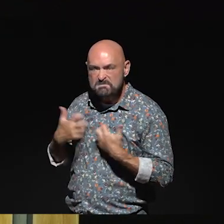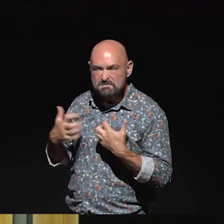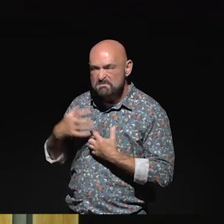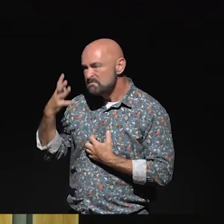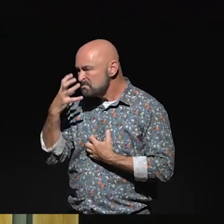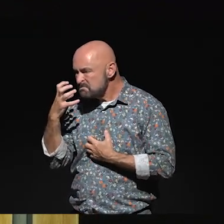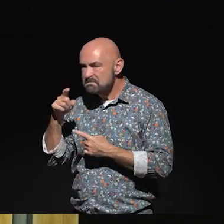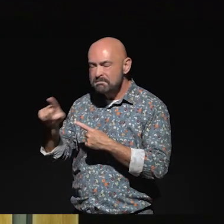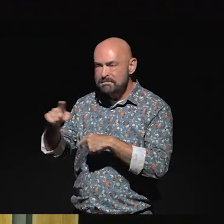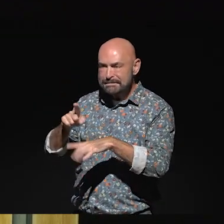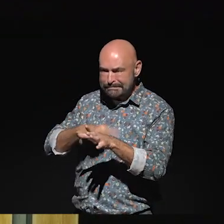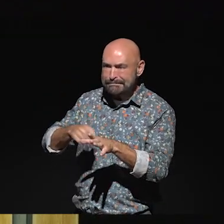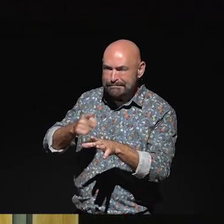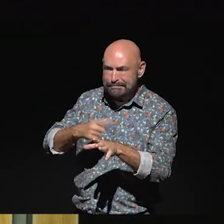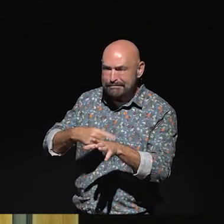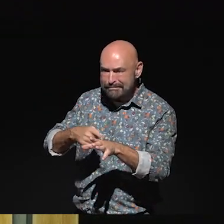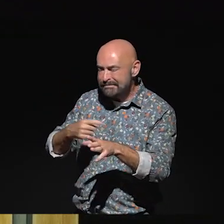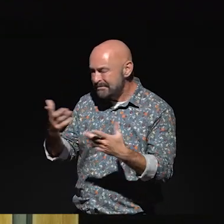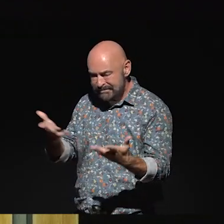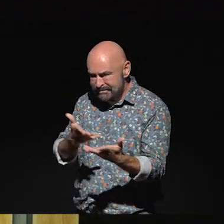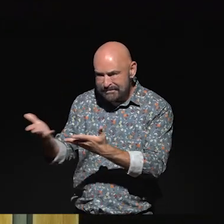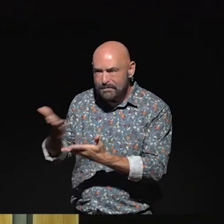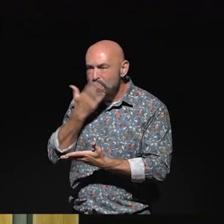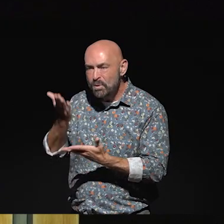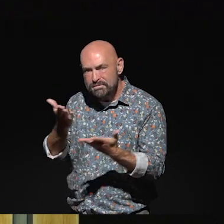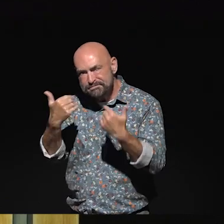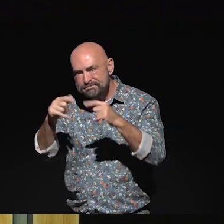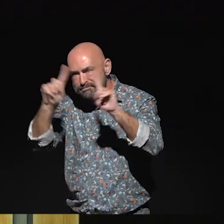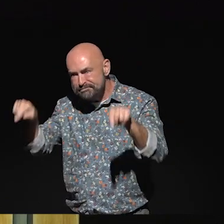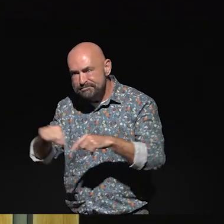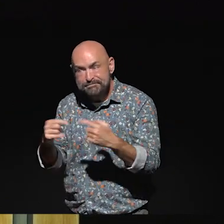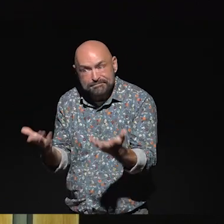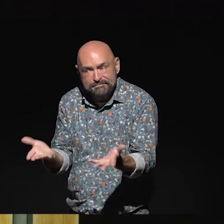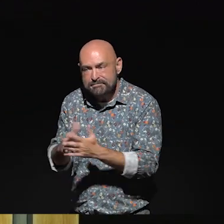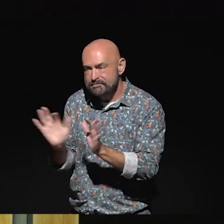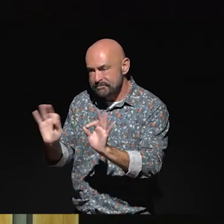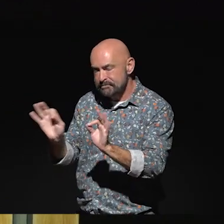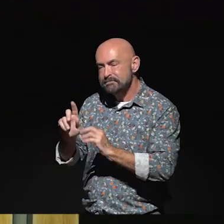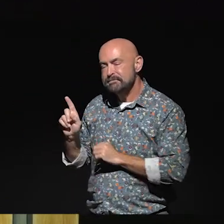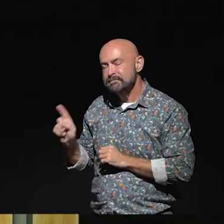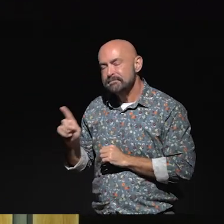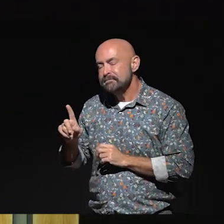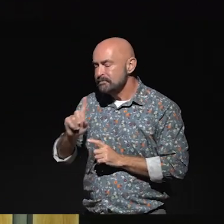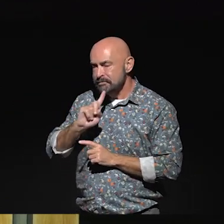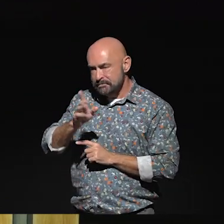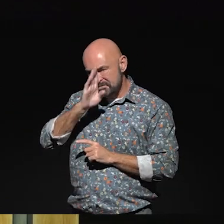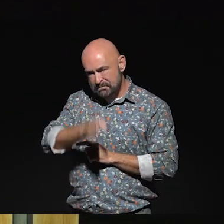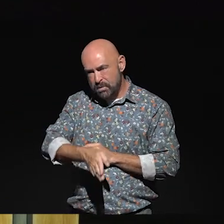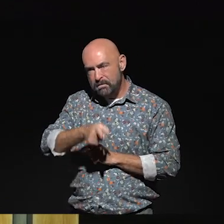that the years are going by and nothing is being produced. And he tells Ingres